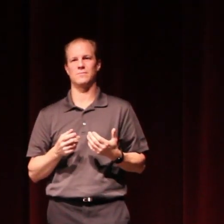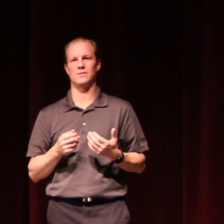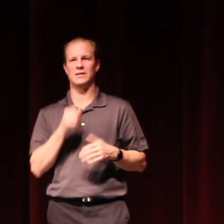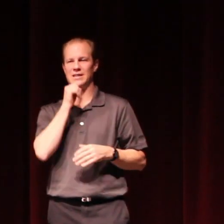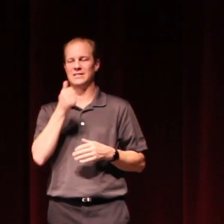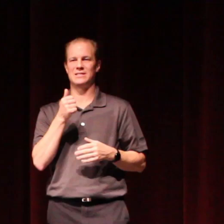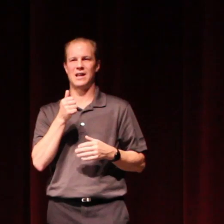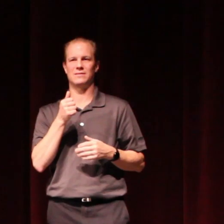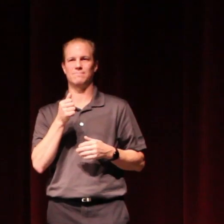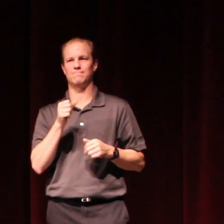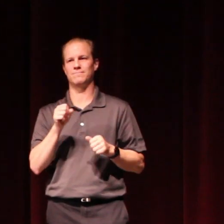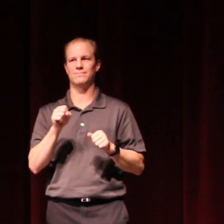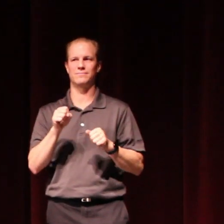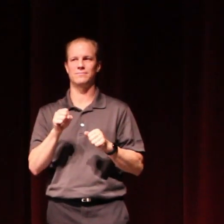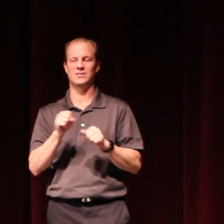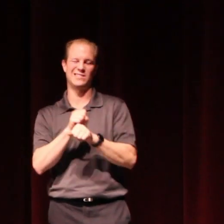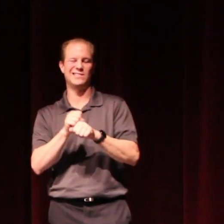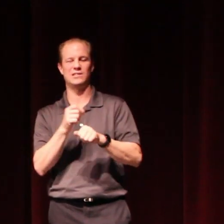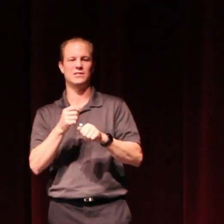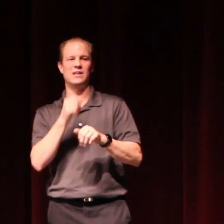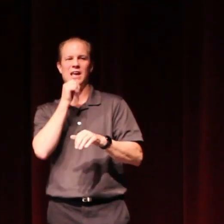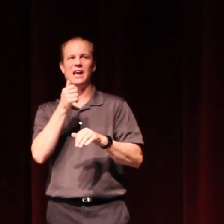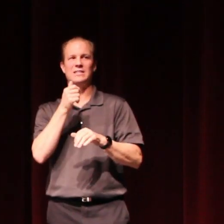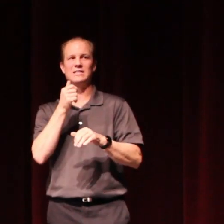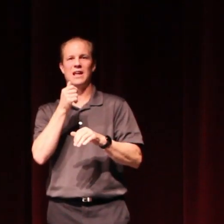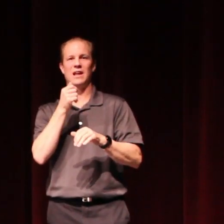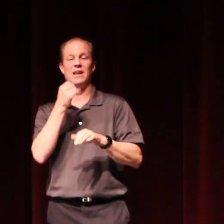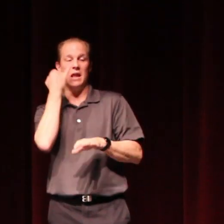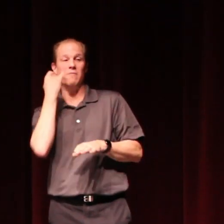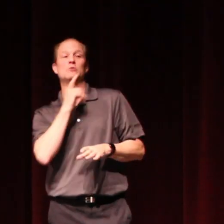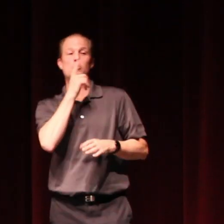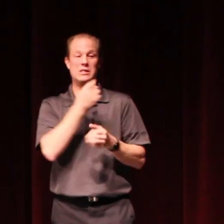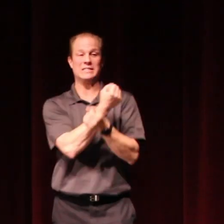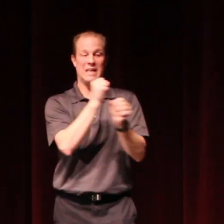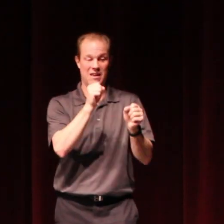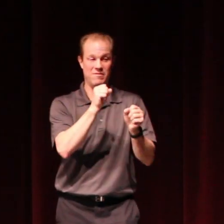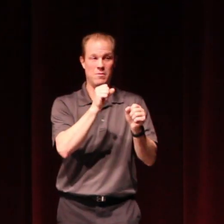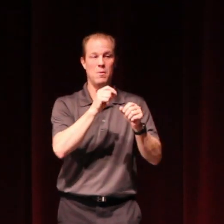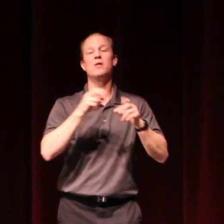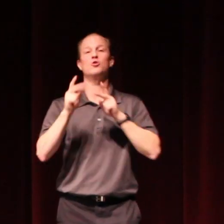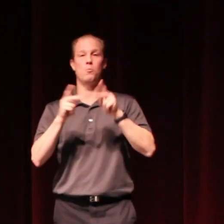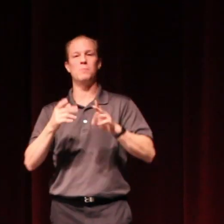it's actually safe, it's a matter of do the people feel safe. I believe there are people who do not